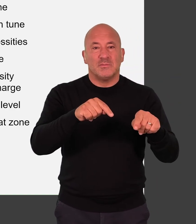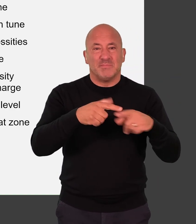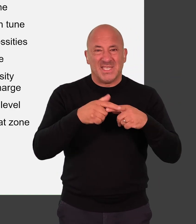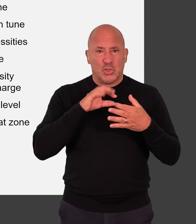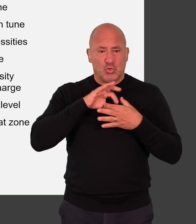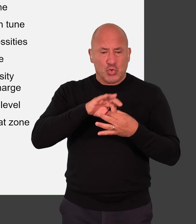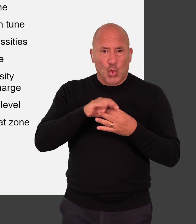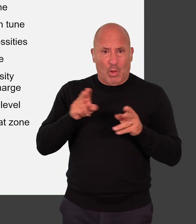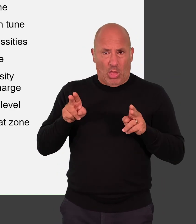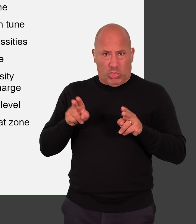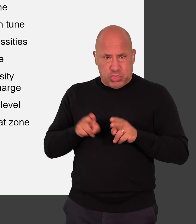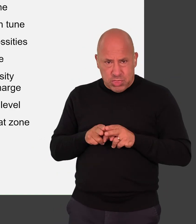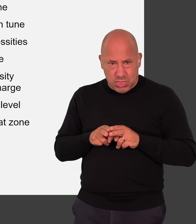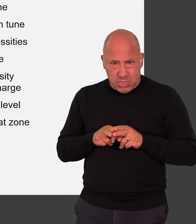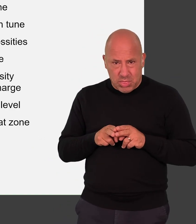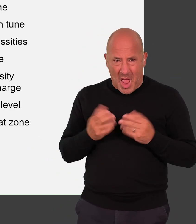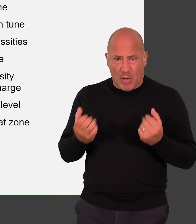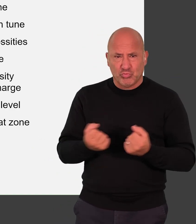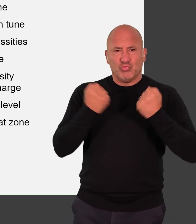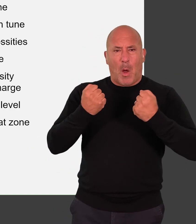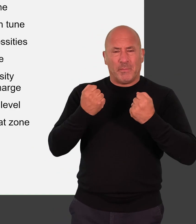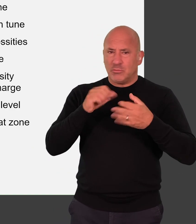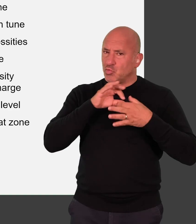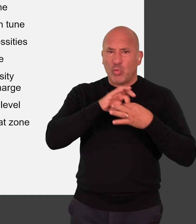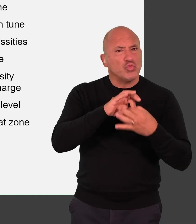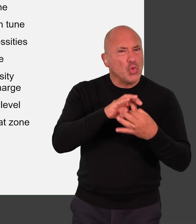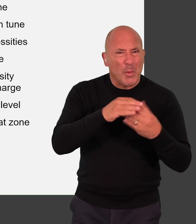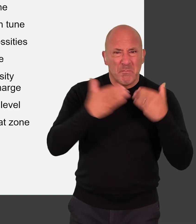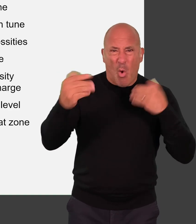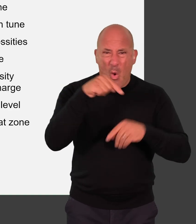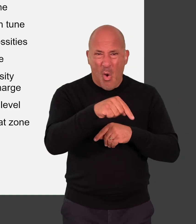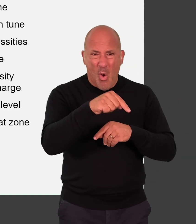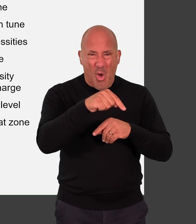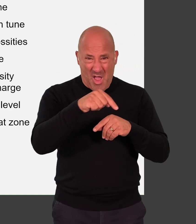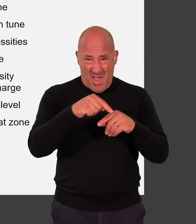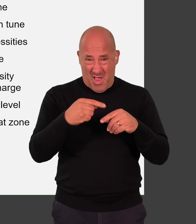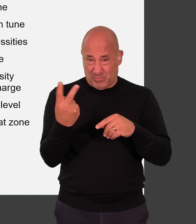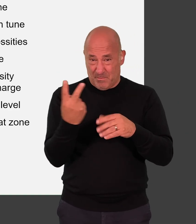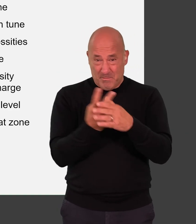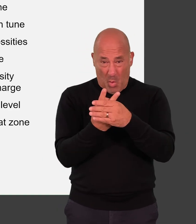The depleted in tune and dominant not in tune are a two-hit combination